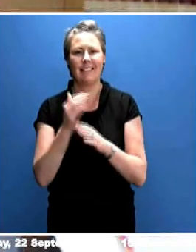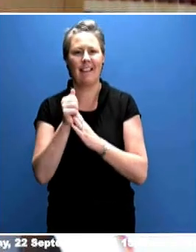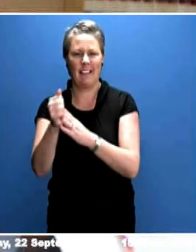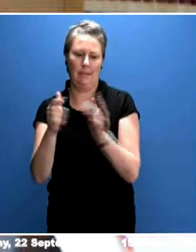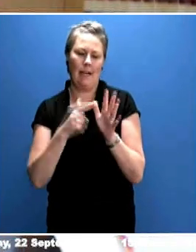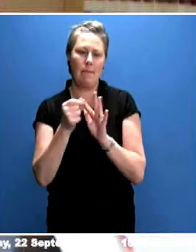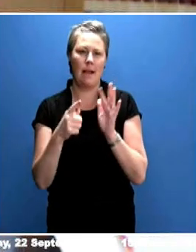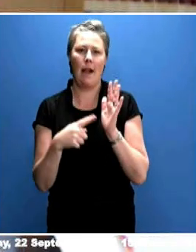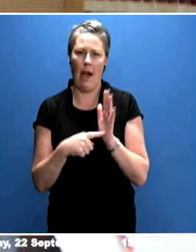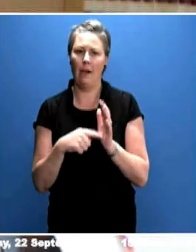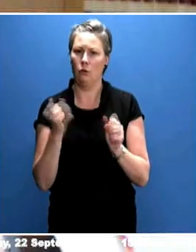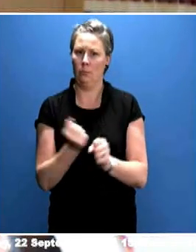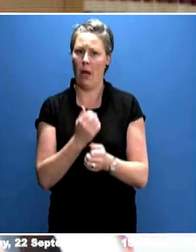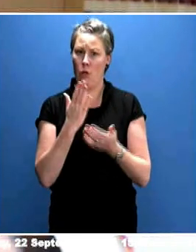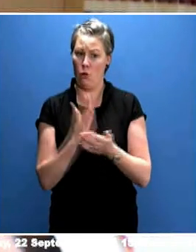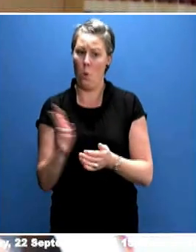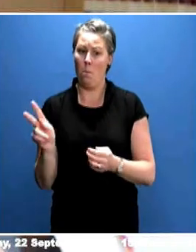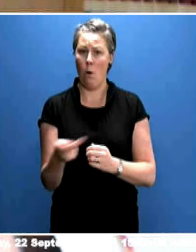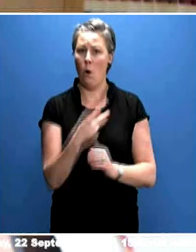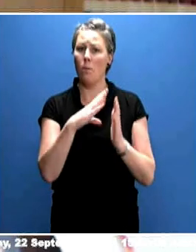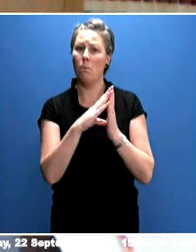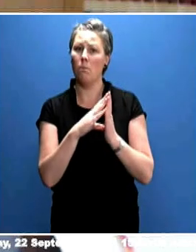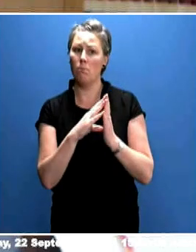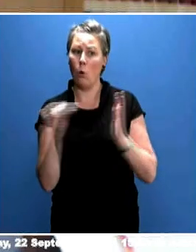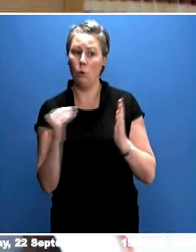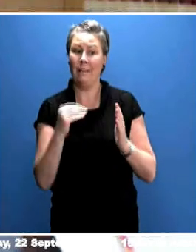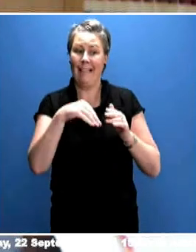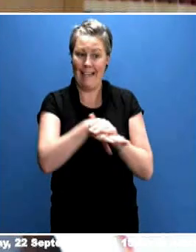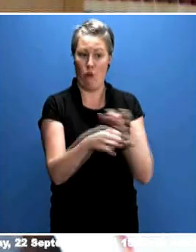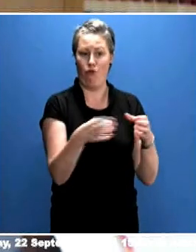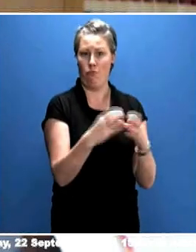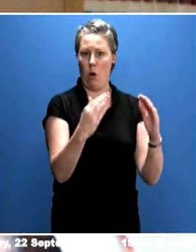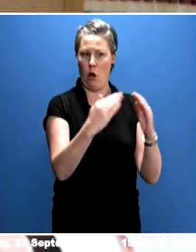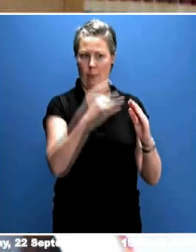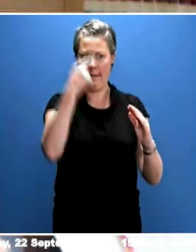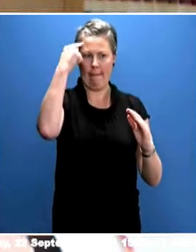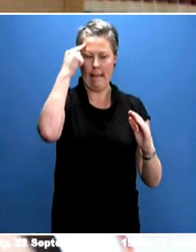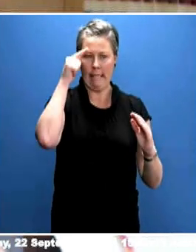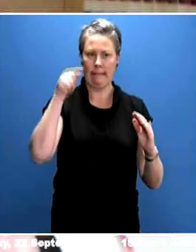models takes into consideration the cultural aspects of children and part of that engagement.